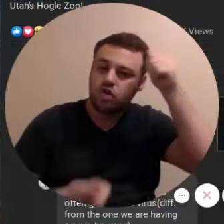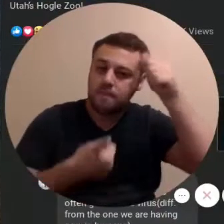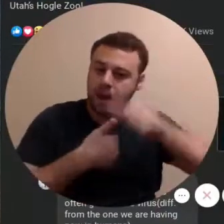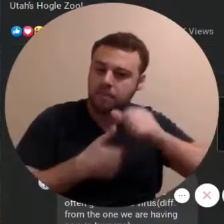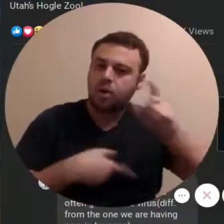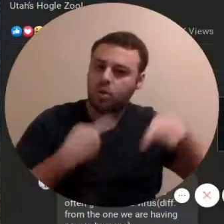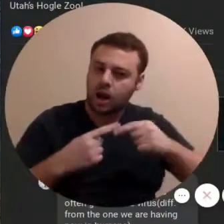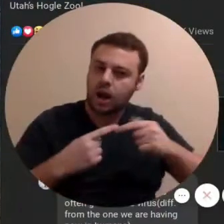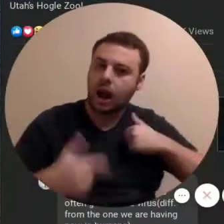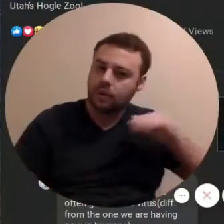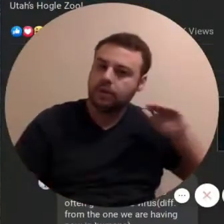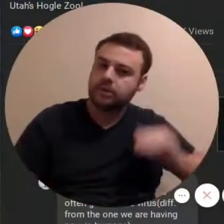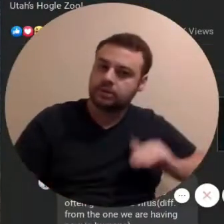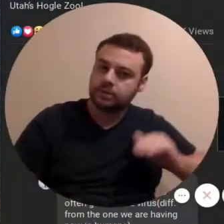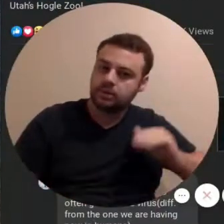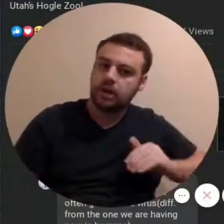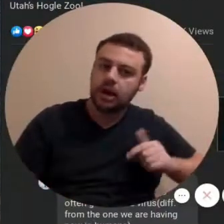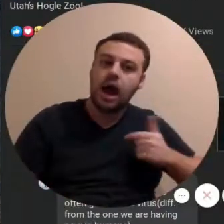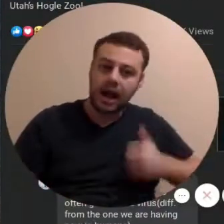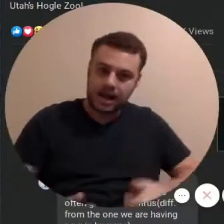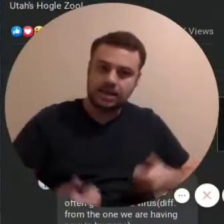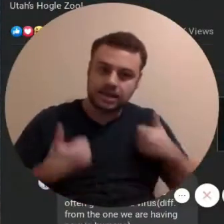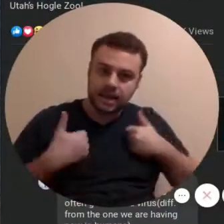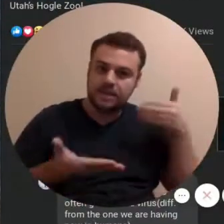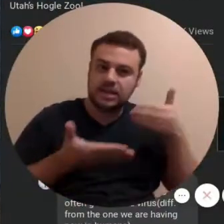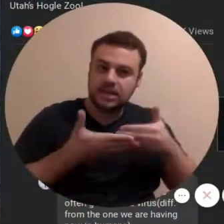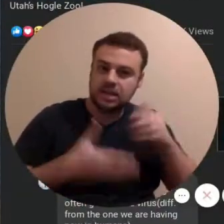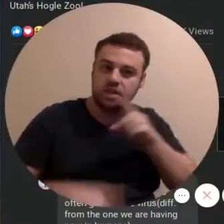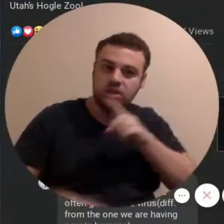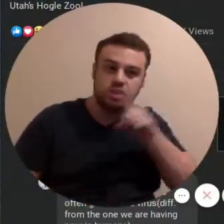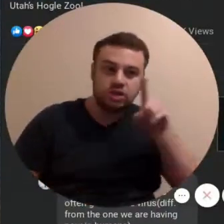I can't tell you how many rattlesnakes I saw back in the day.